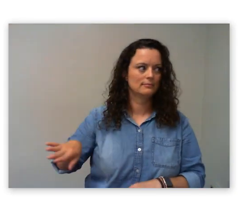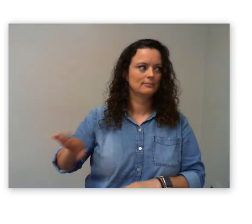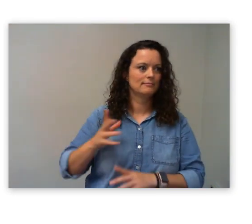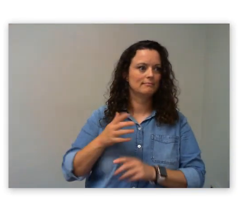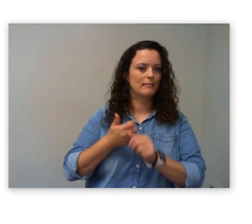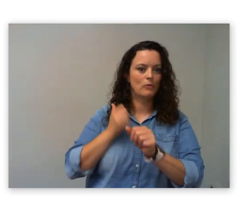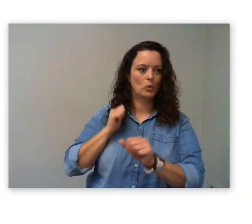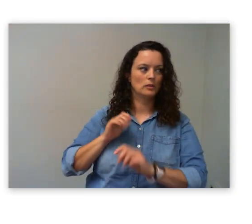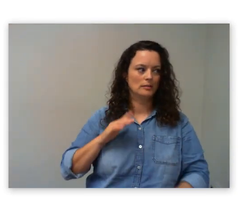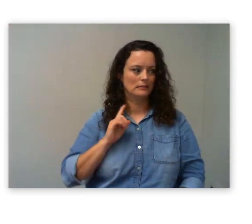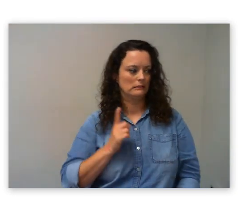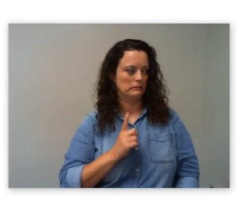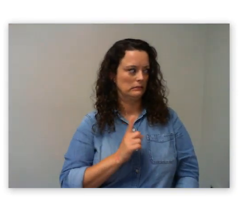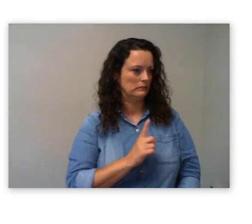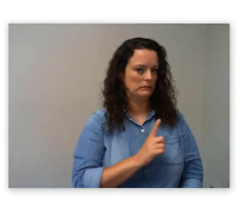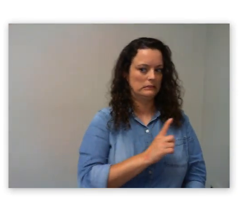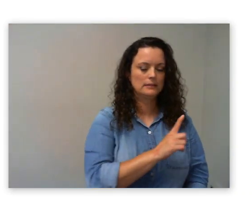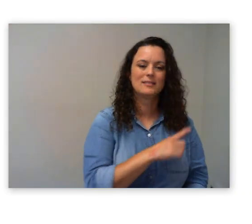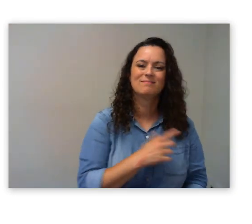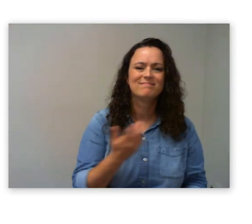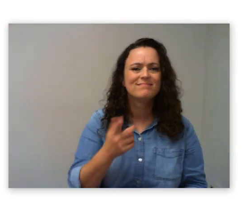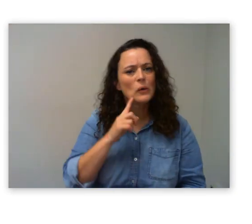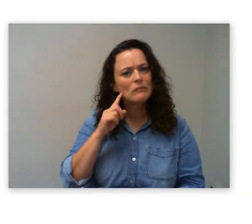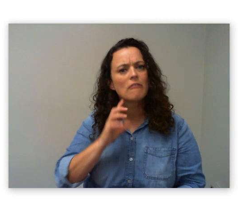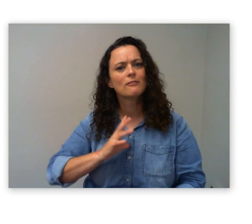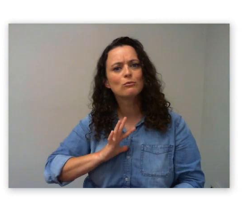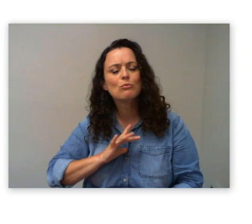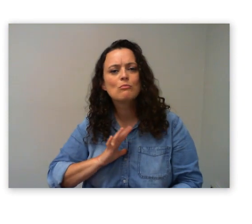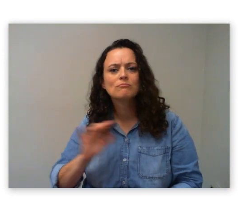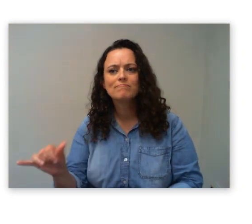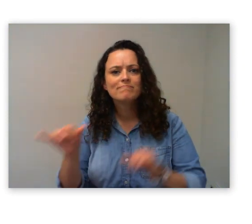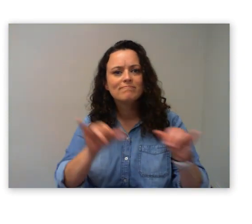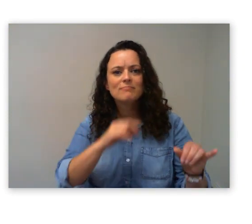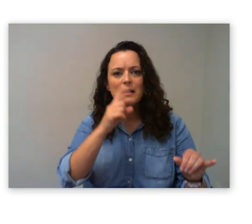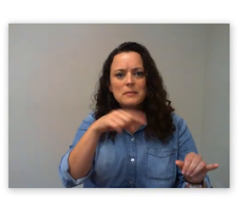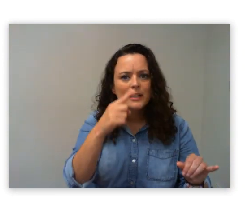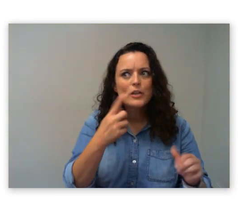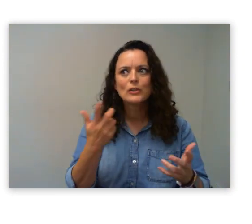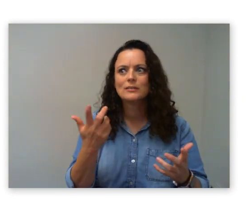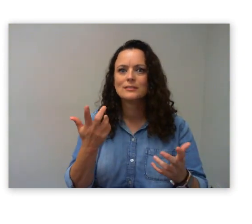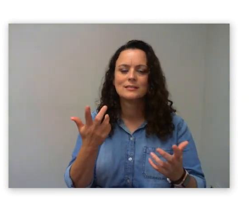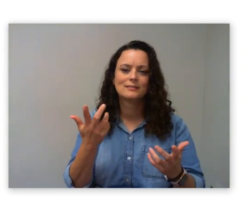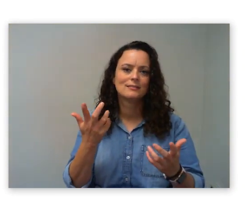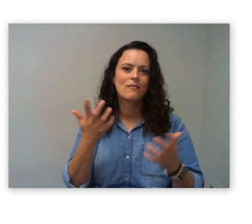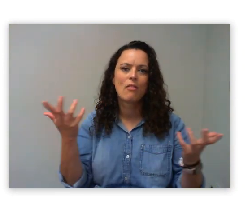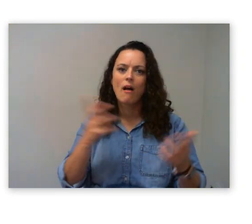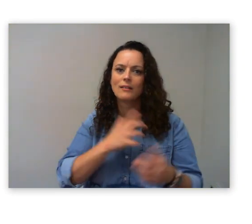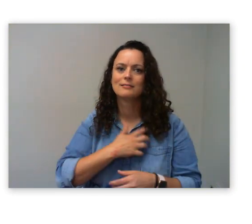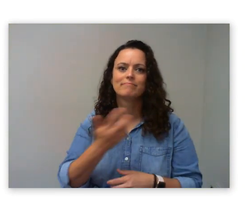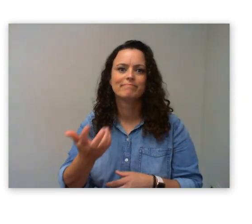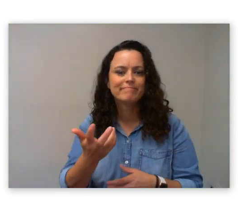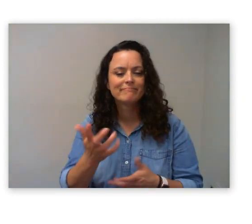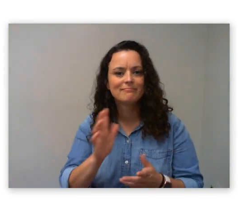they they're really cool people just like hearing people and they have lots to to offer and also